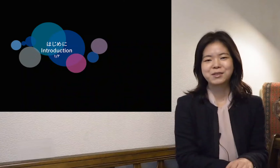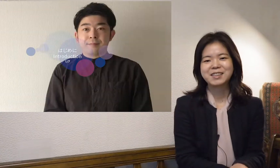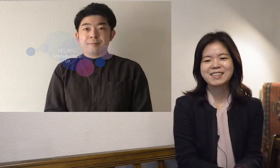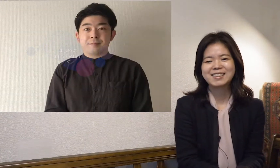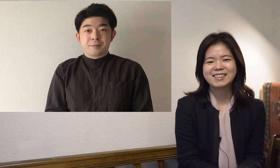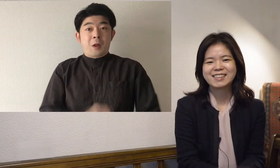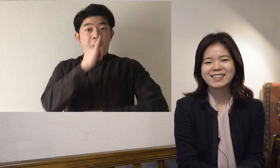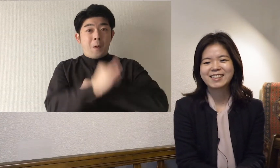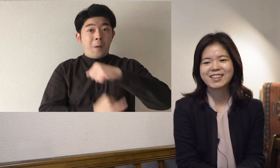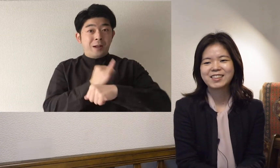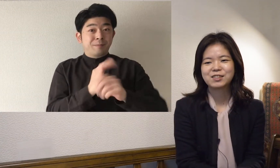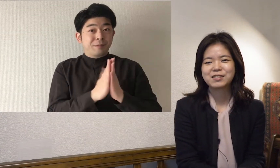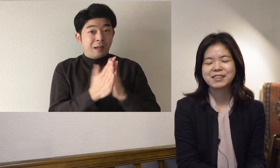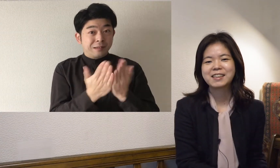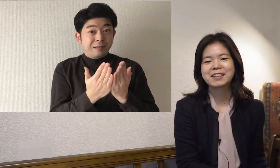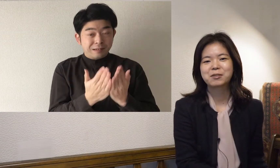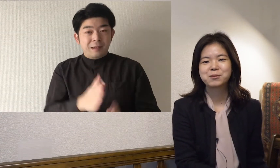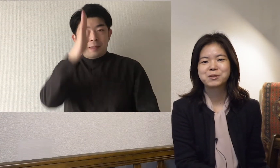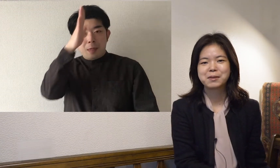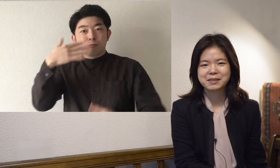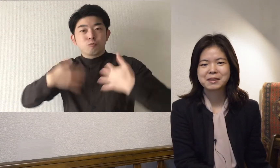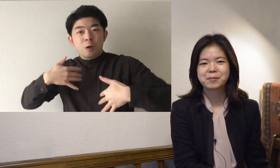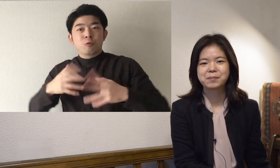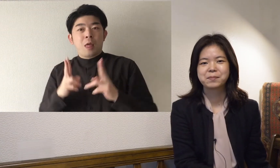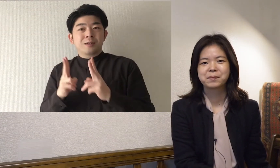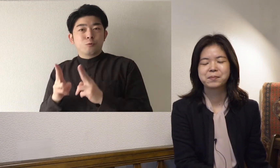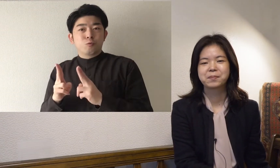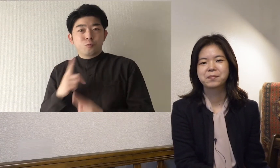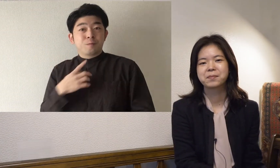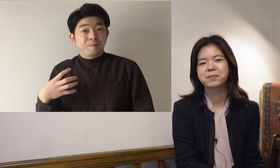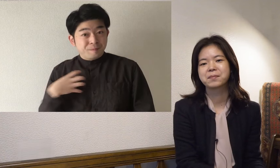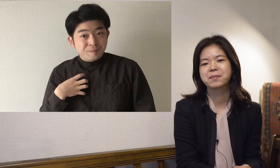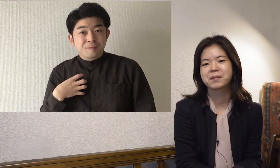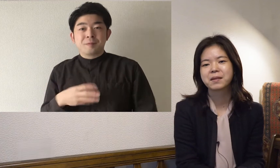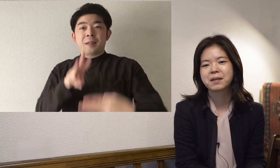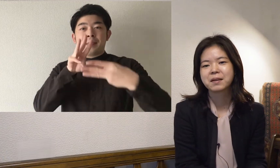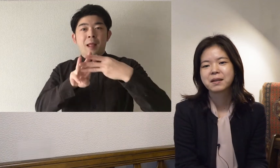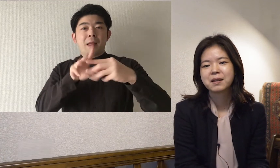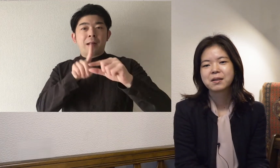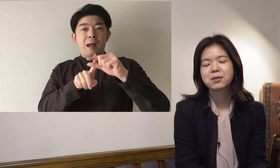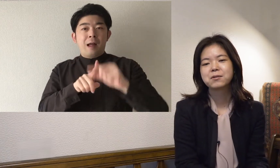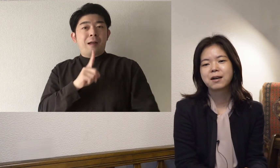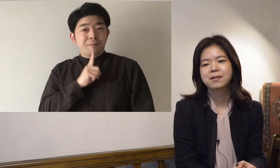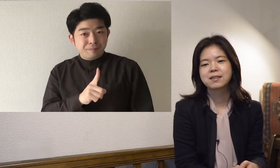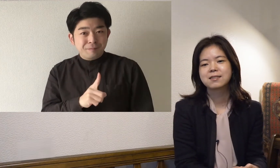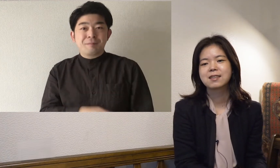I'm Tanaka. Editor of online magazine, Tetsugaku.